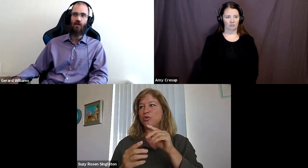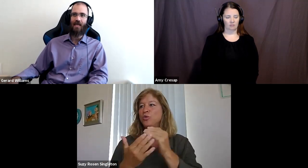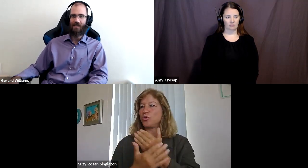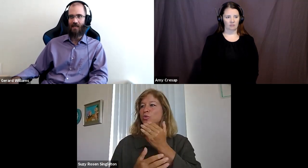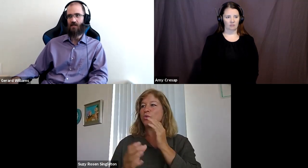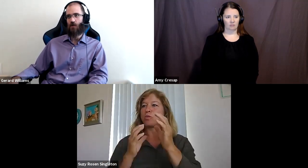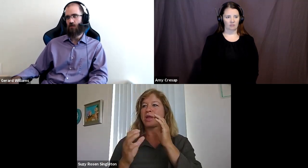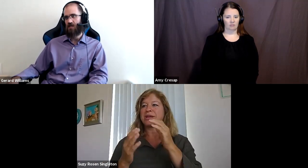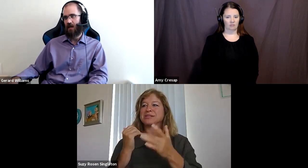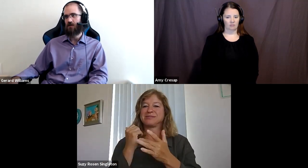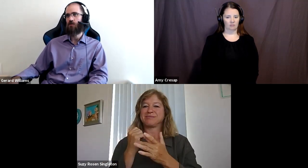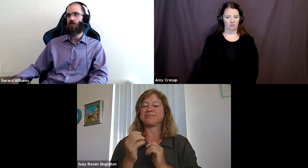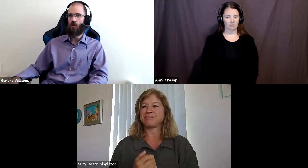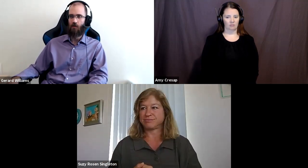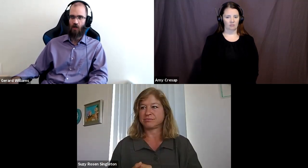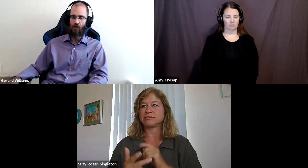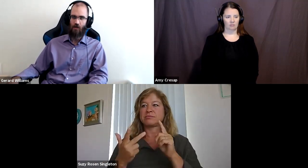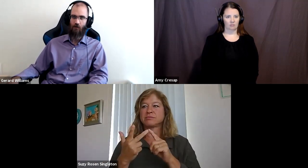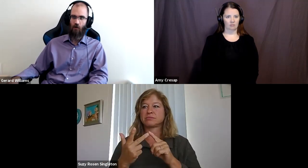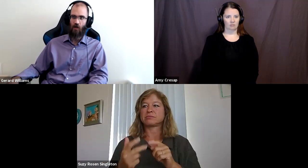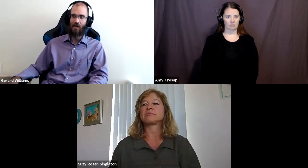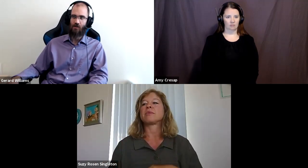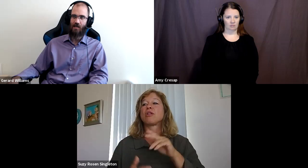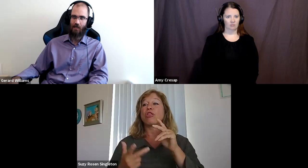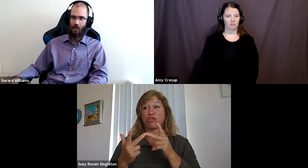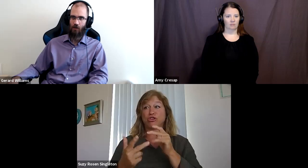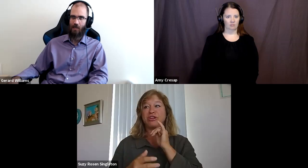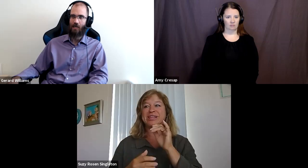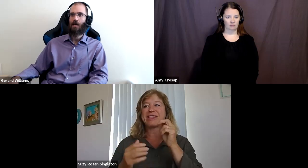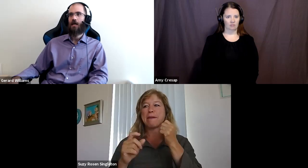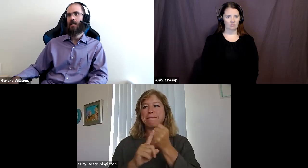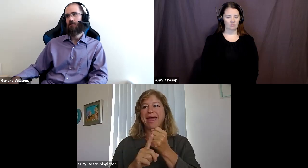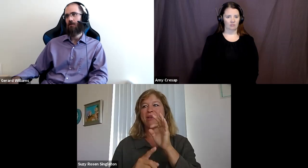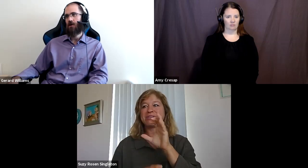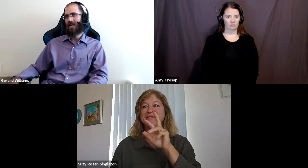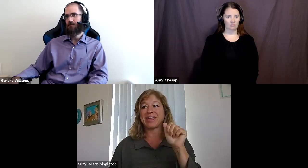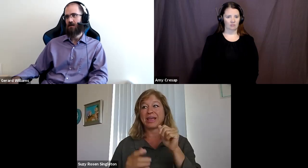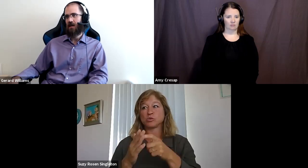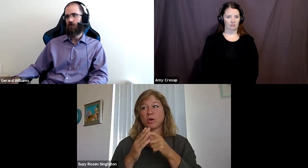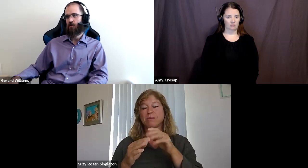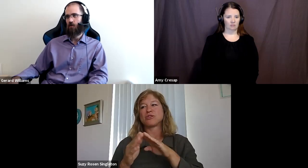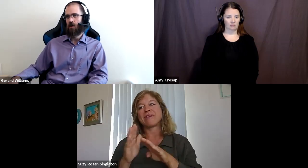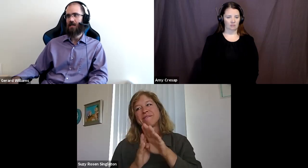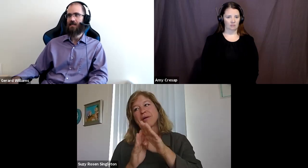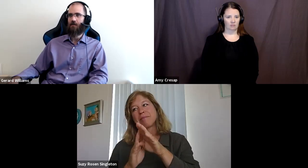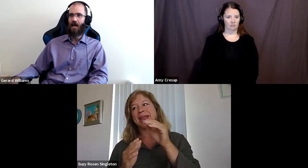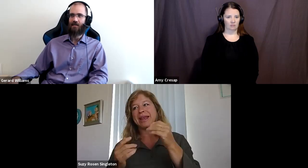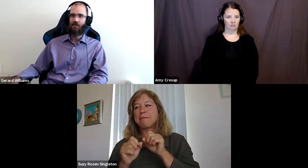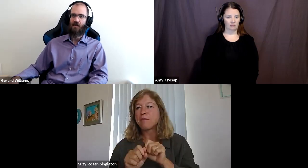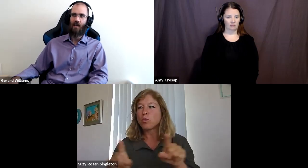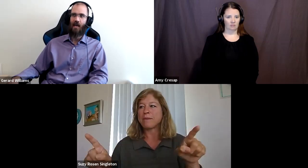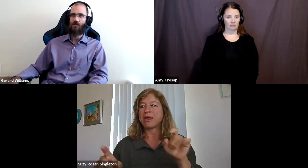exist with respect to new communications technology. Third aspect of that report is impact of the